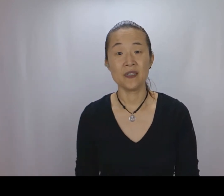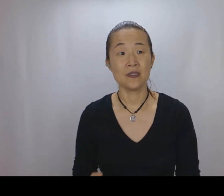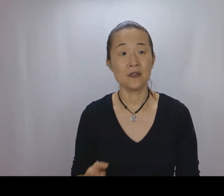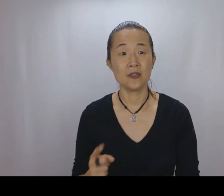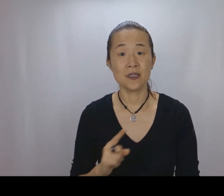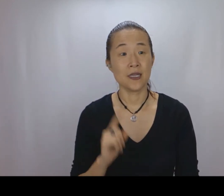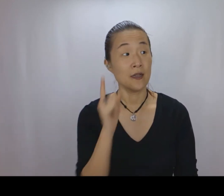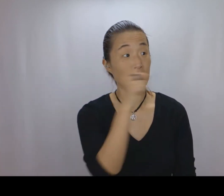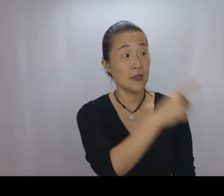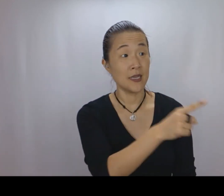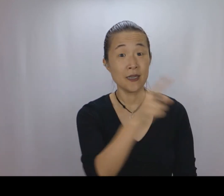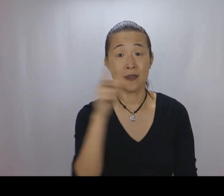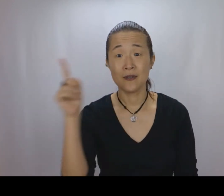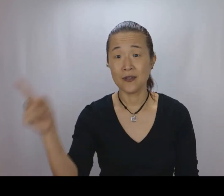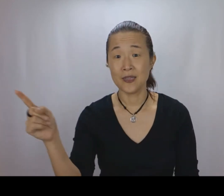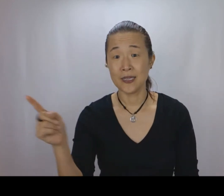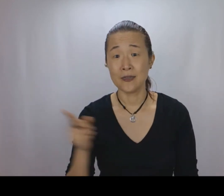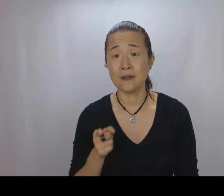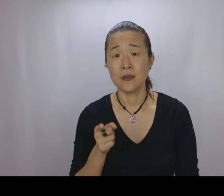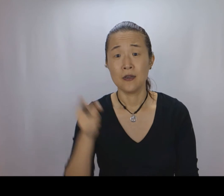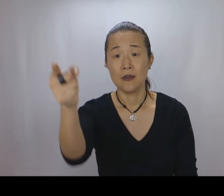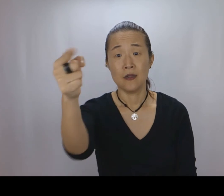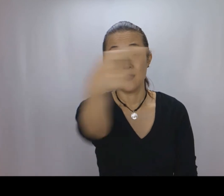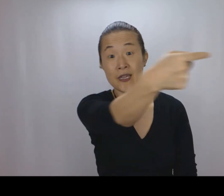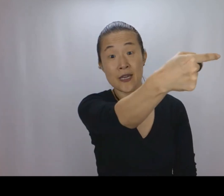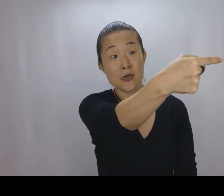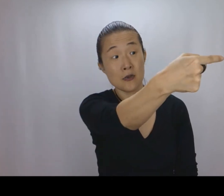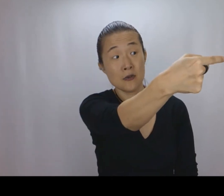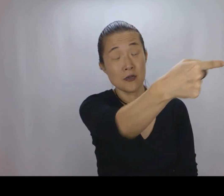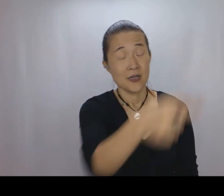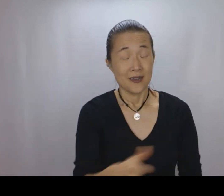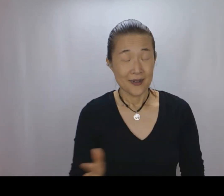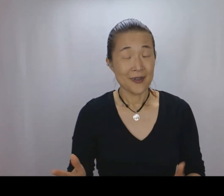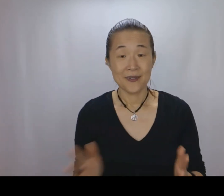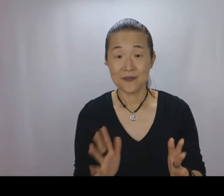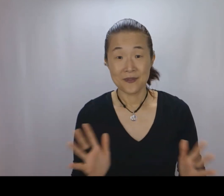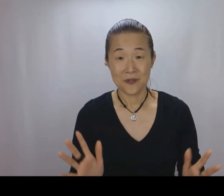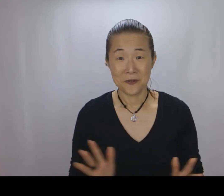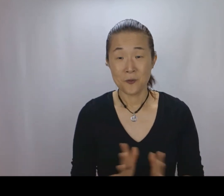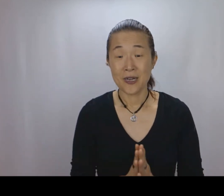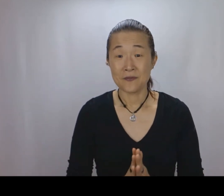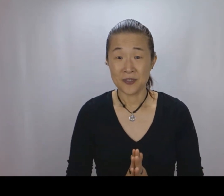So, you can say there, there, there, whatever